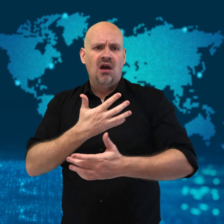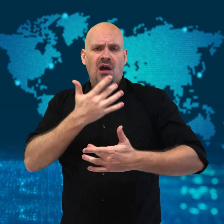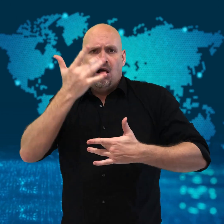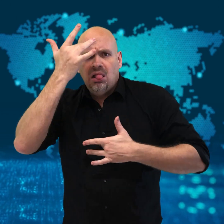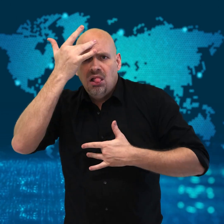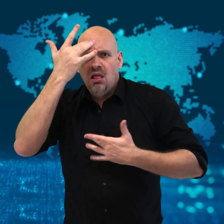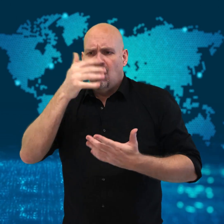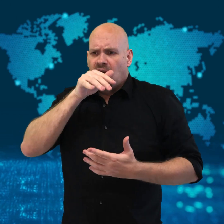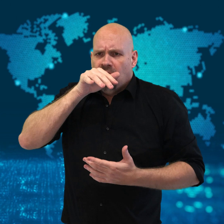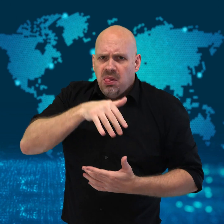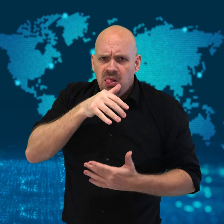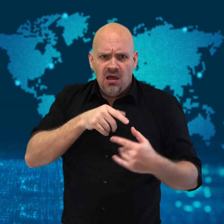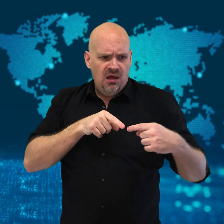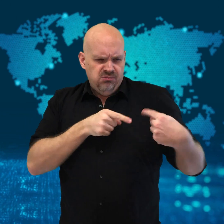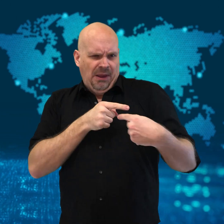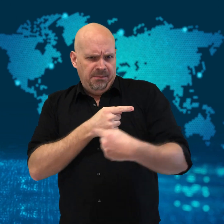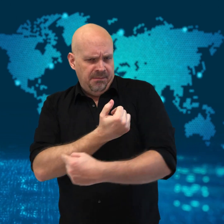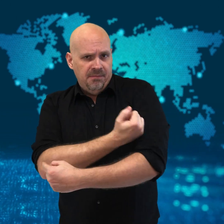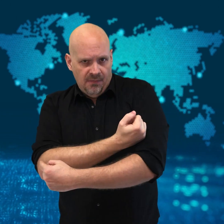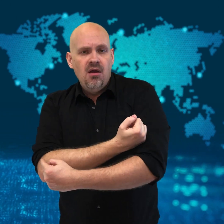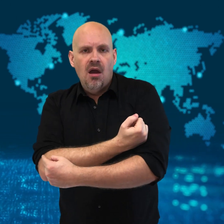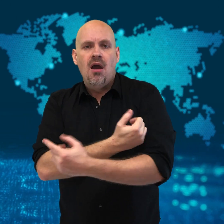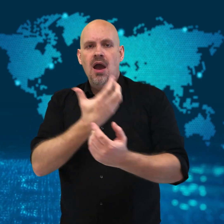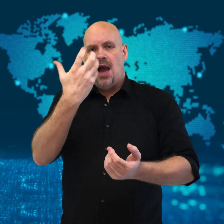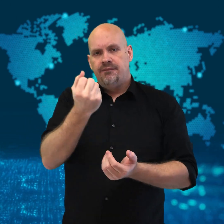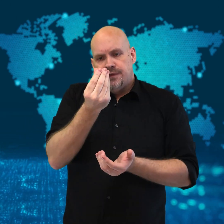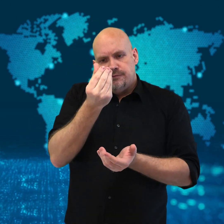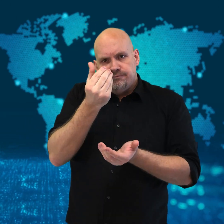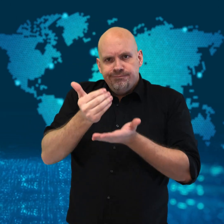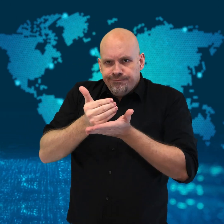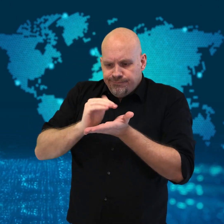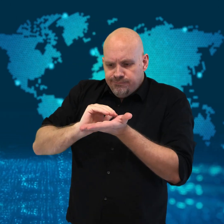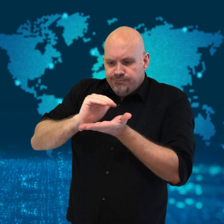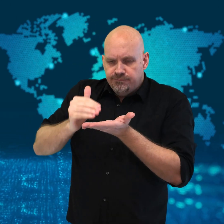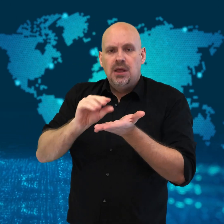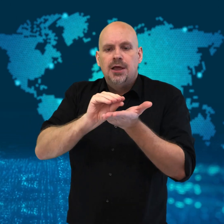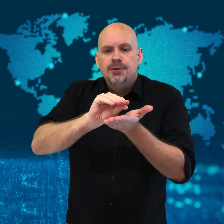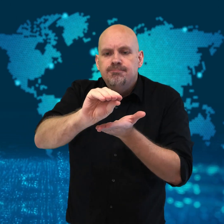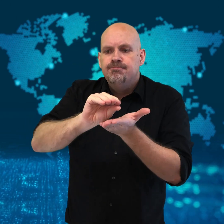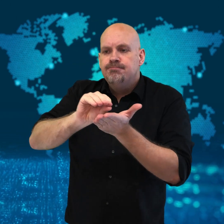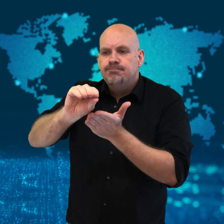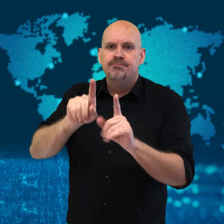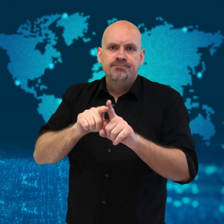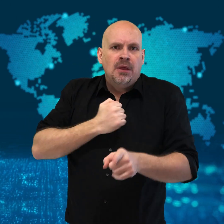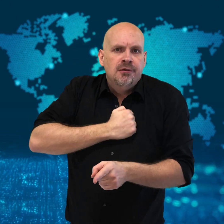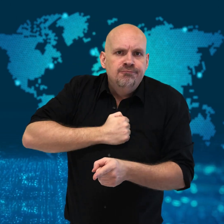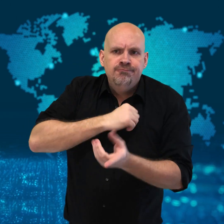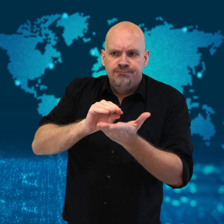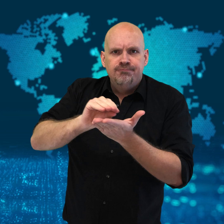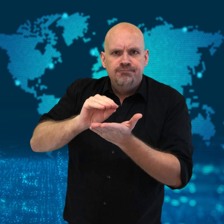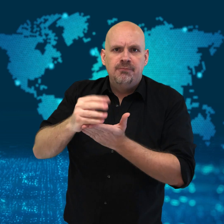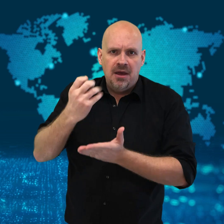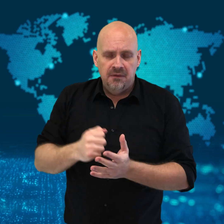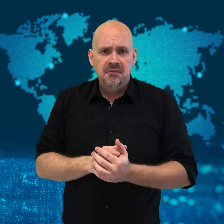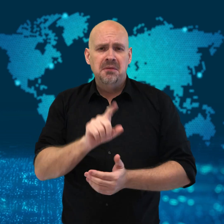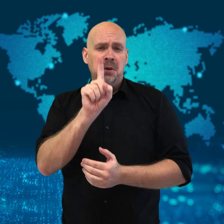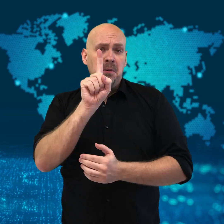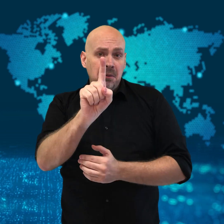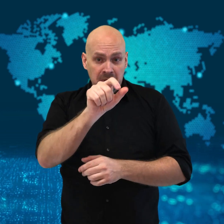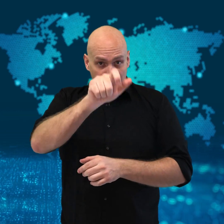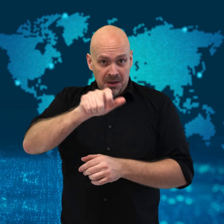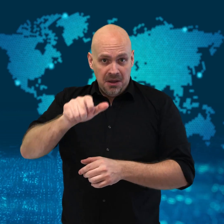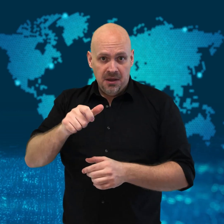for people with serious reactions to COVID-19 vaccines.